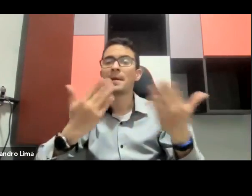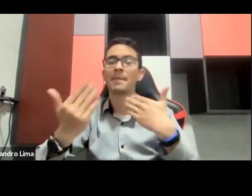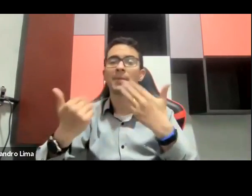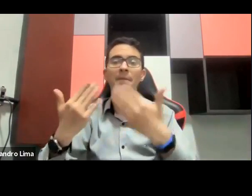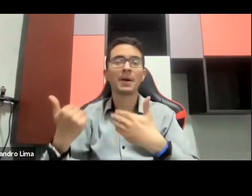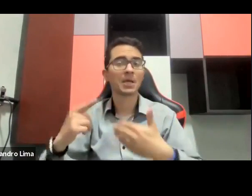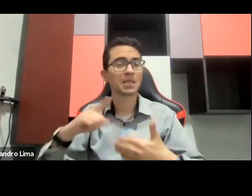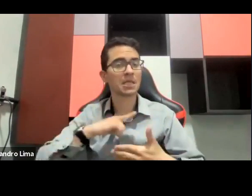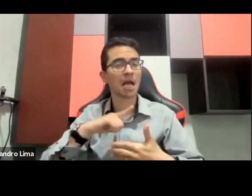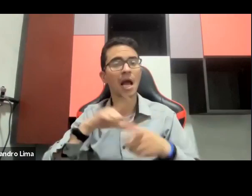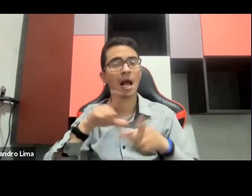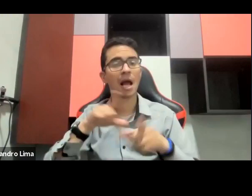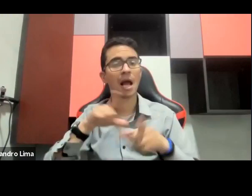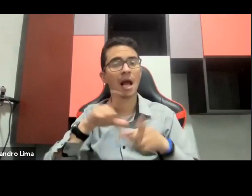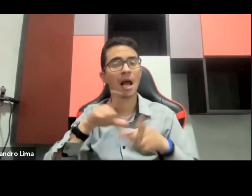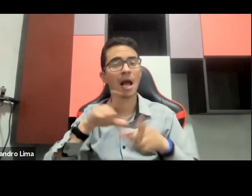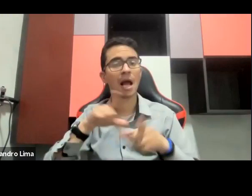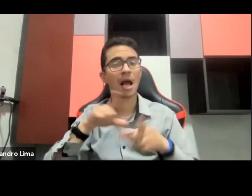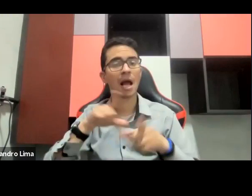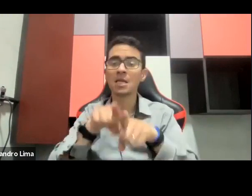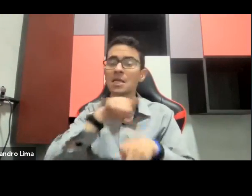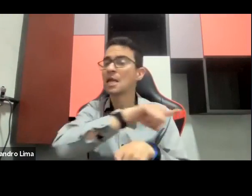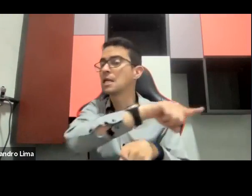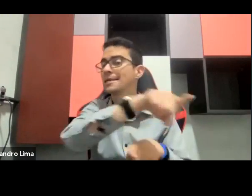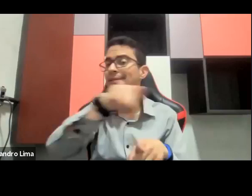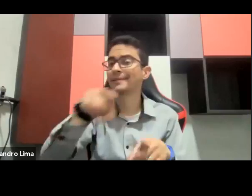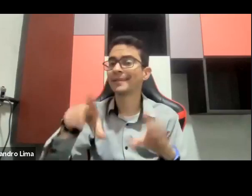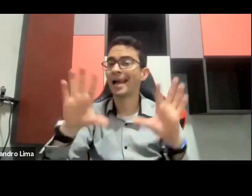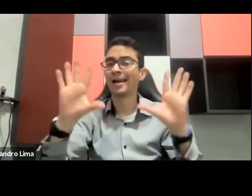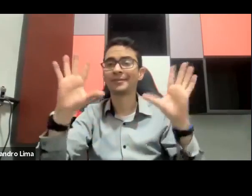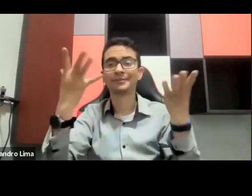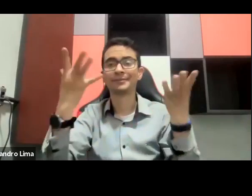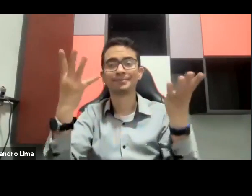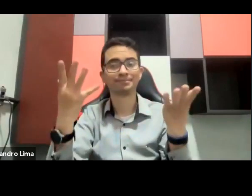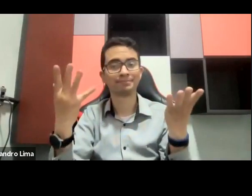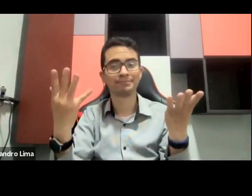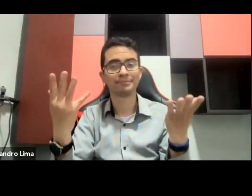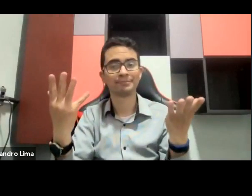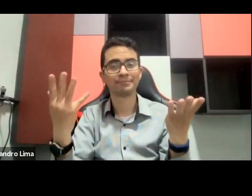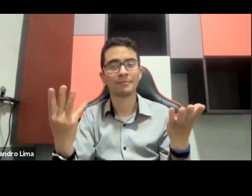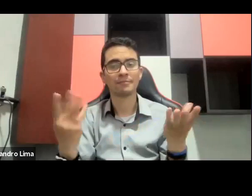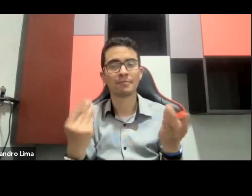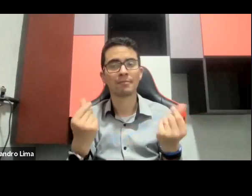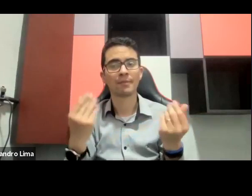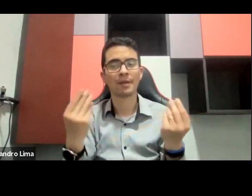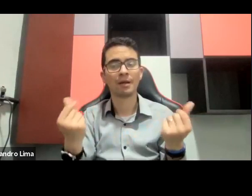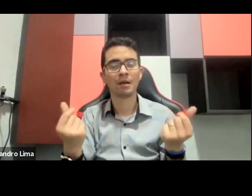between part between partners, took partners, took place. place on on plan for